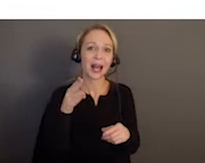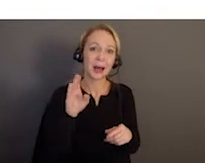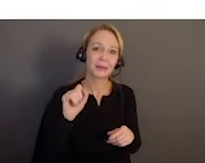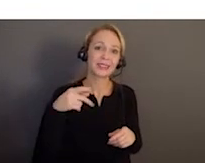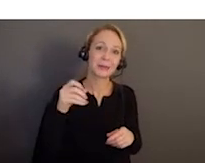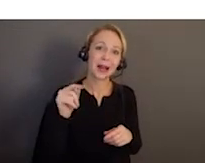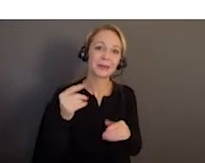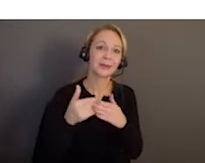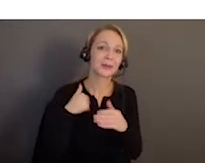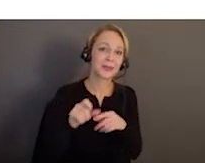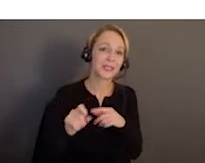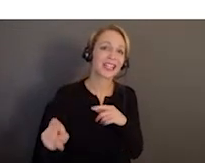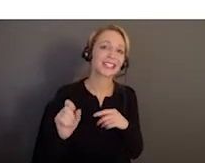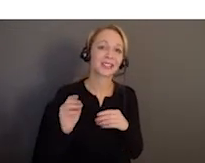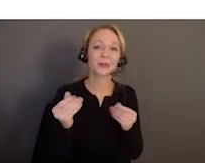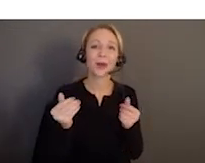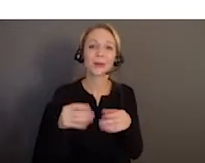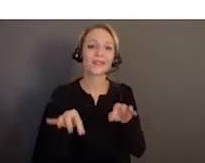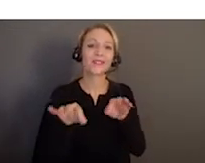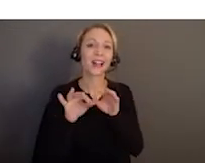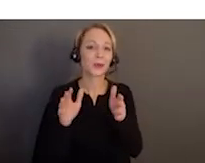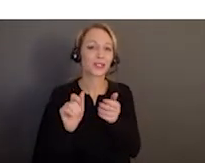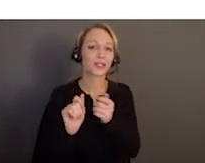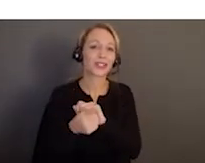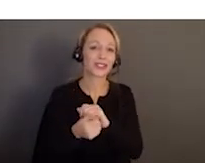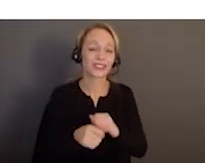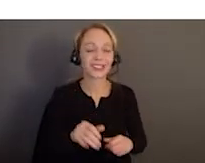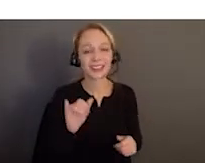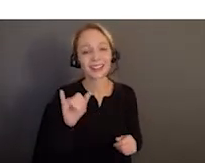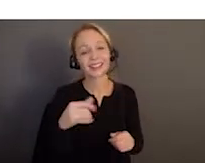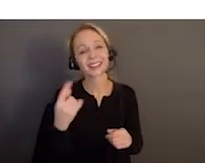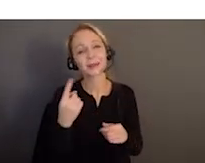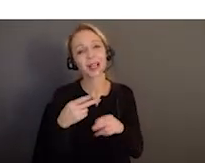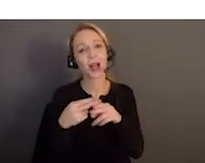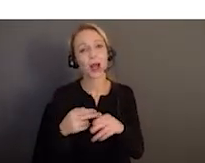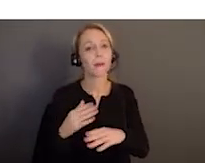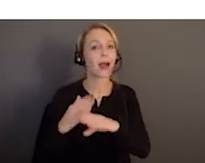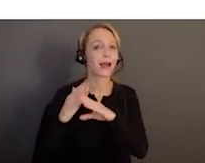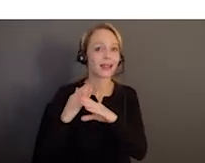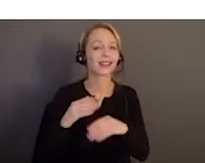THE COUPON EXISTS IN UP-SPOT AND THIS IS CALLED BLOCKING.